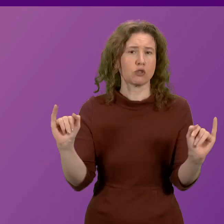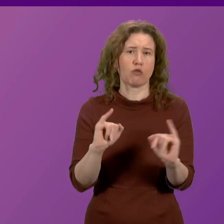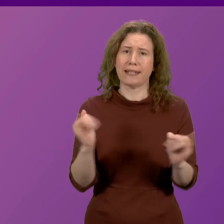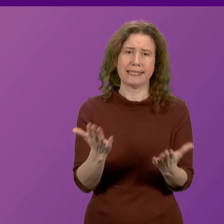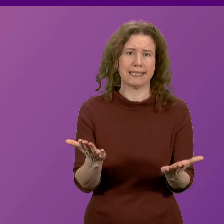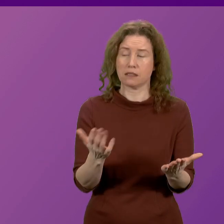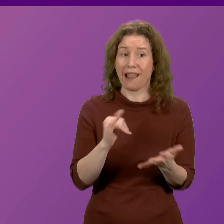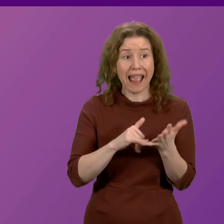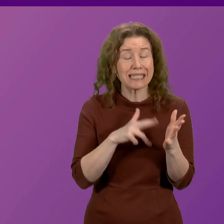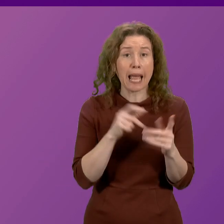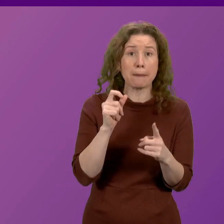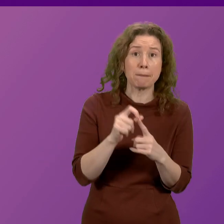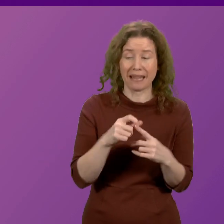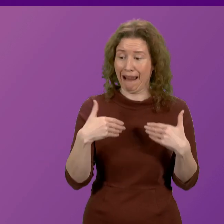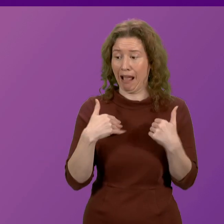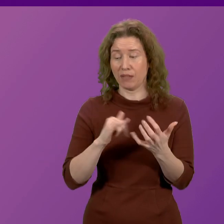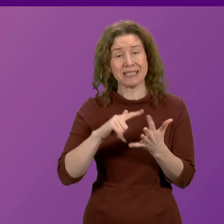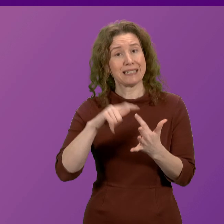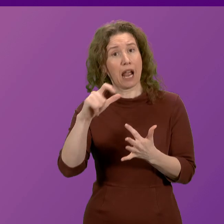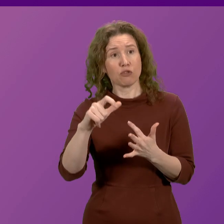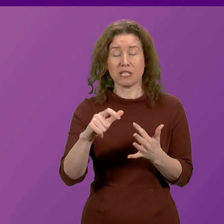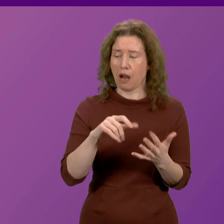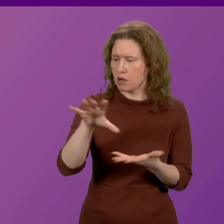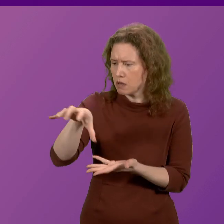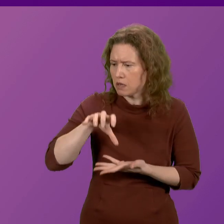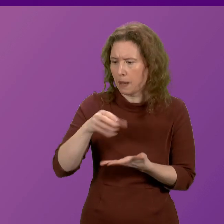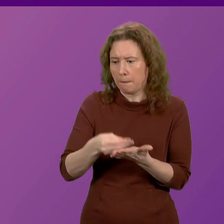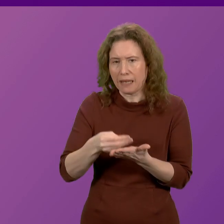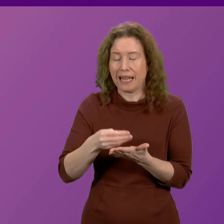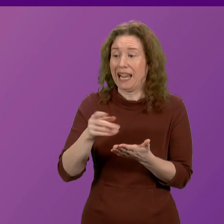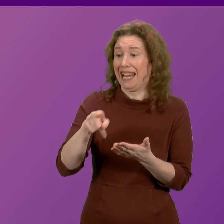and while the SNP health secretary takes taxpayer-funded limos to Pittodrie,